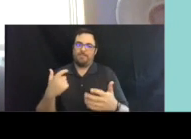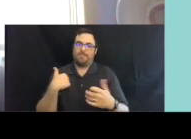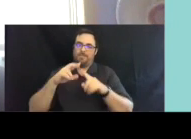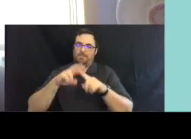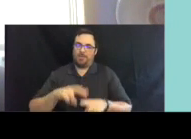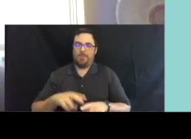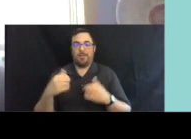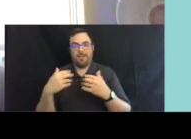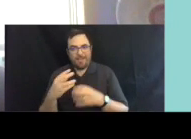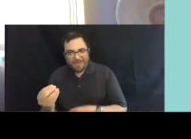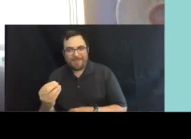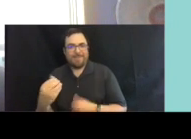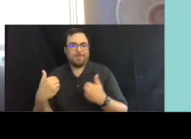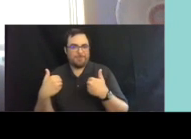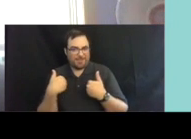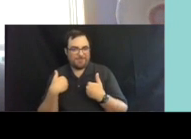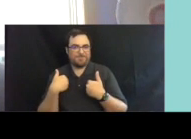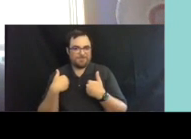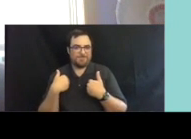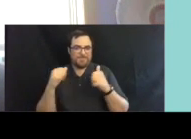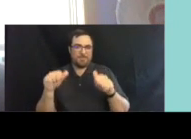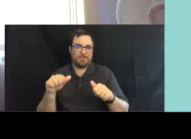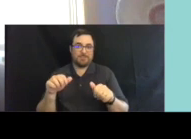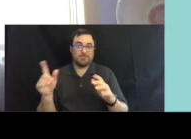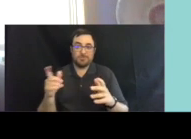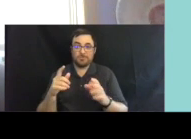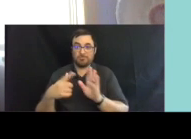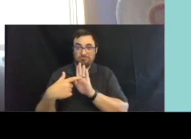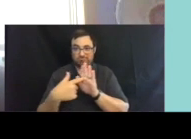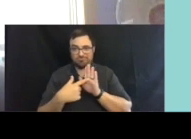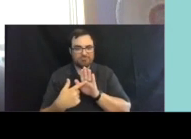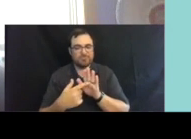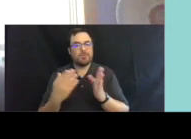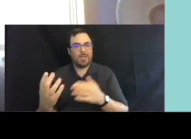of those opposite words. We have speech sounds. Again we're sticking with our